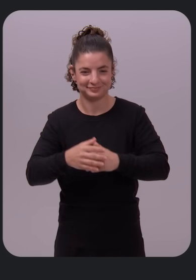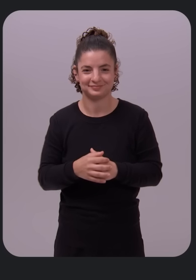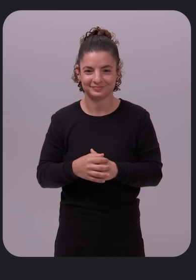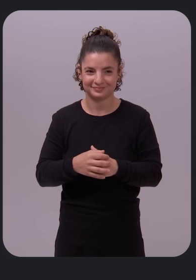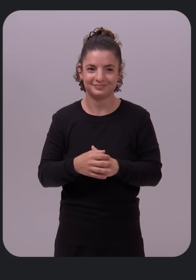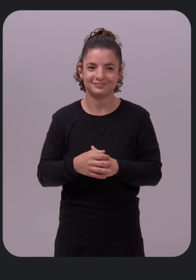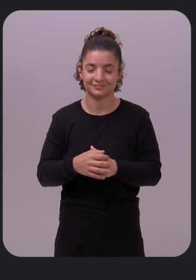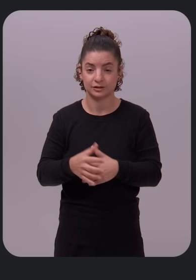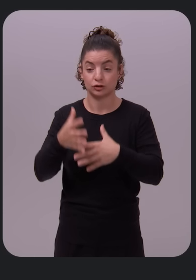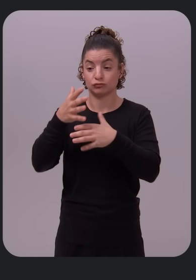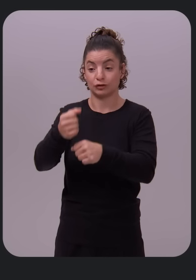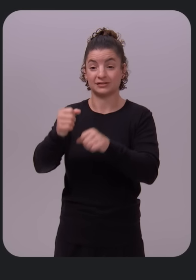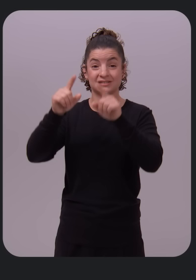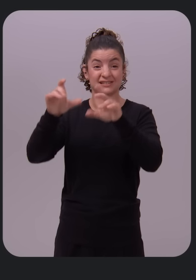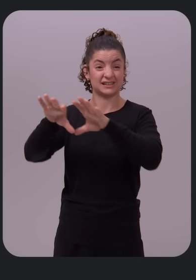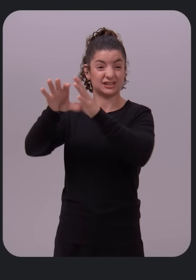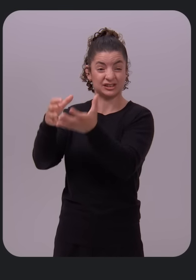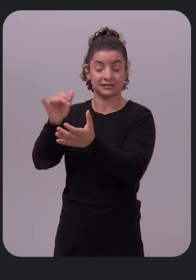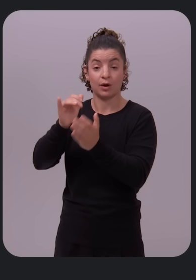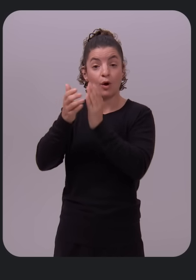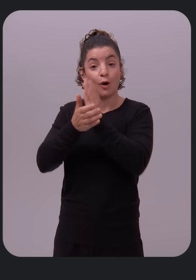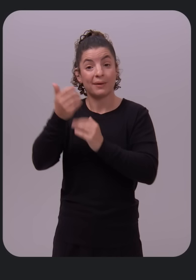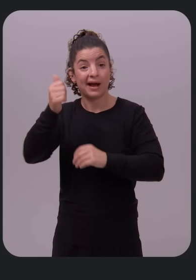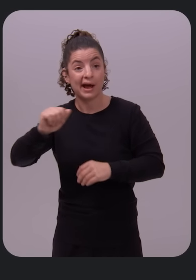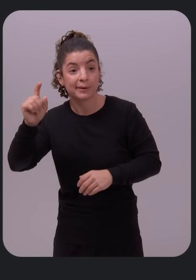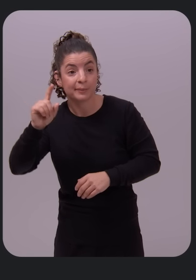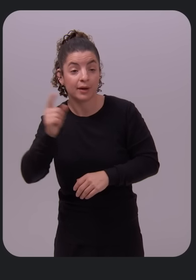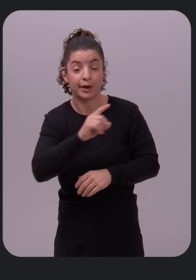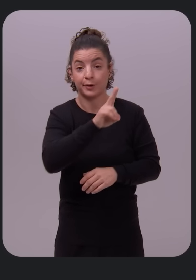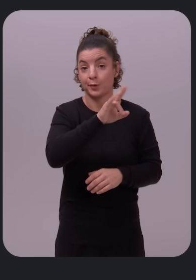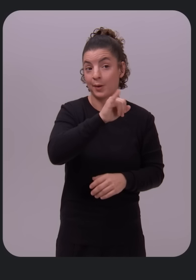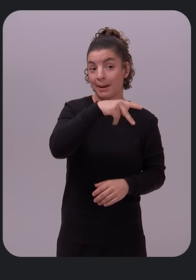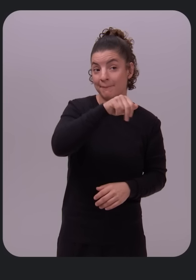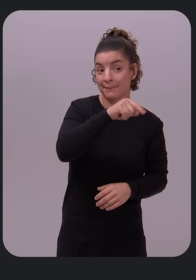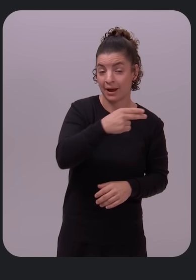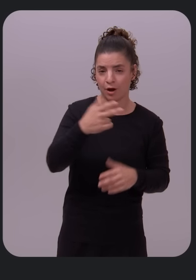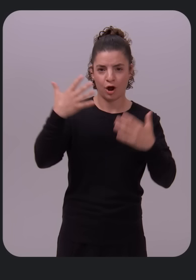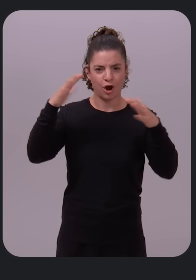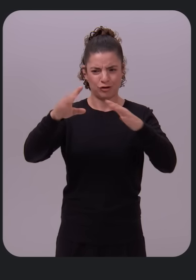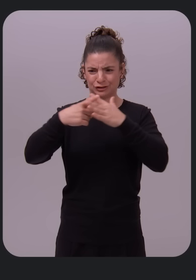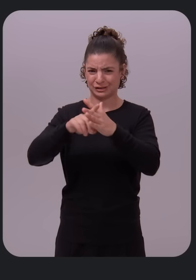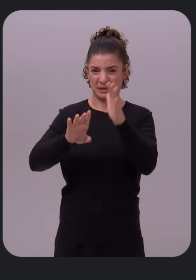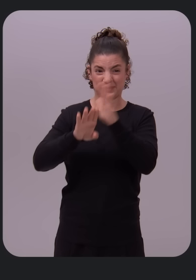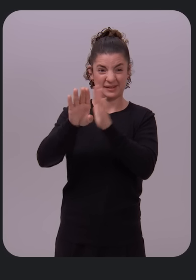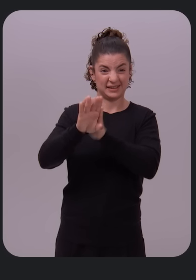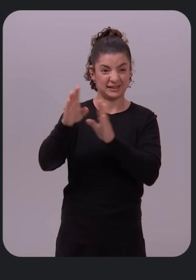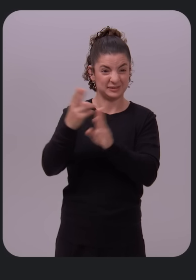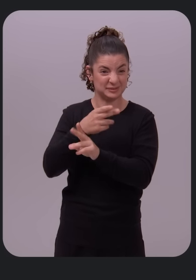Trusted testers, like Automation Anywhere and UiPath, are already starting to build with it,